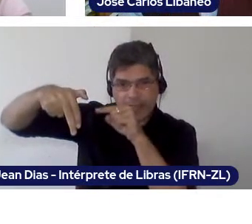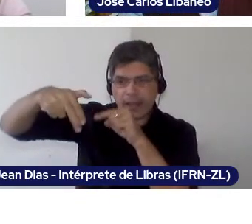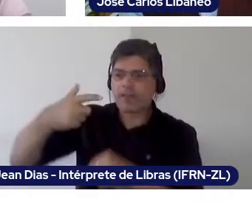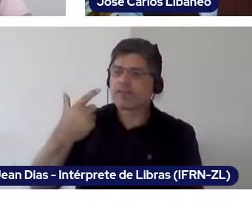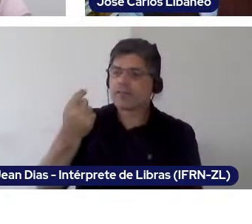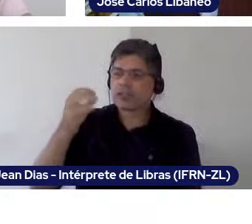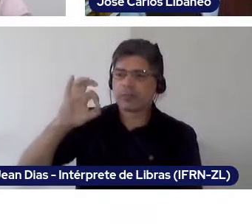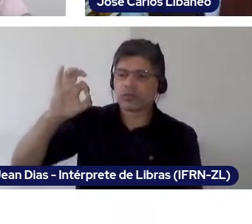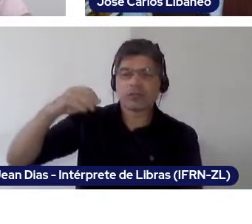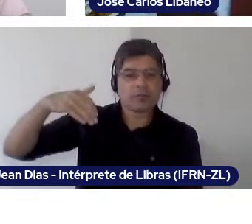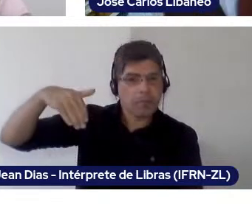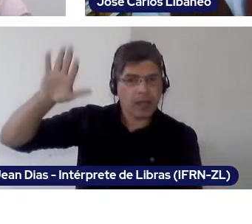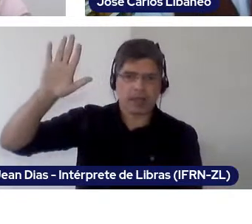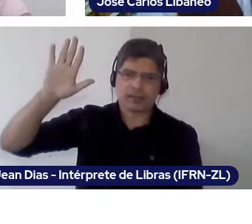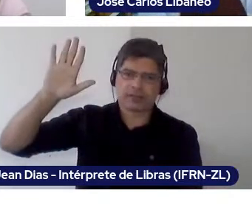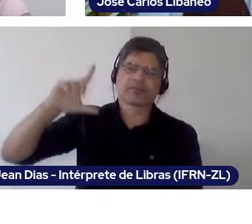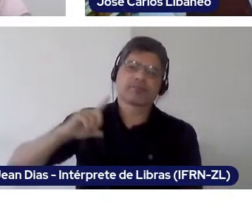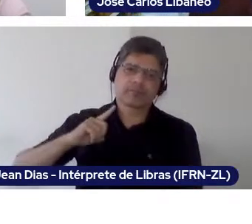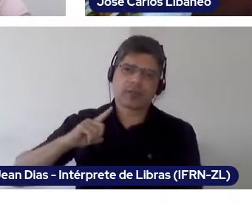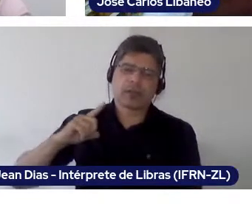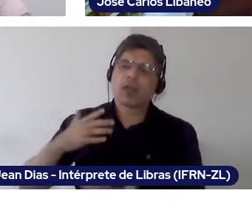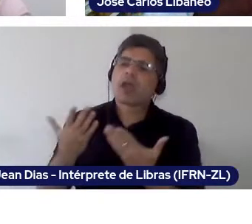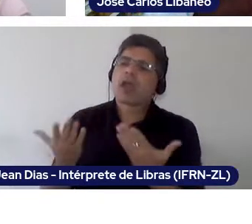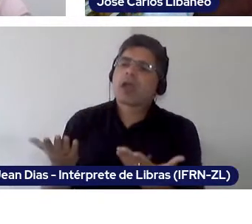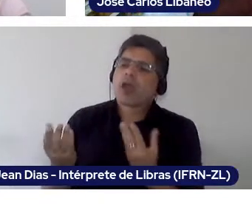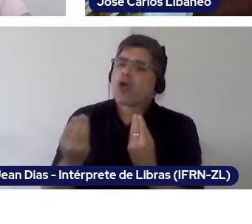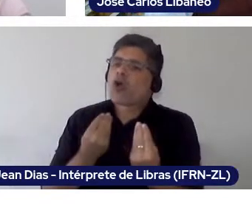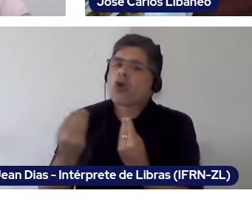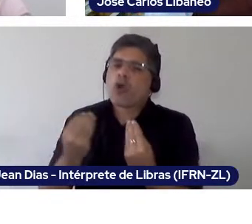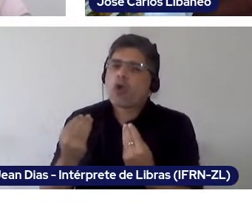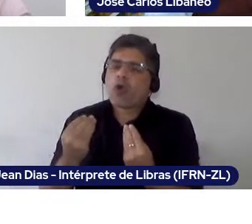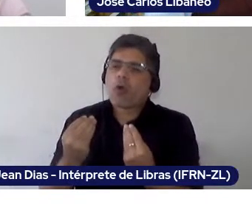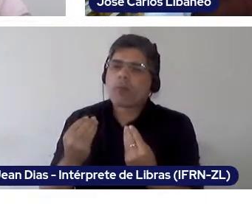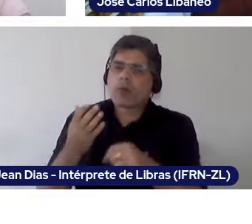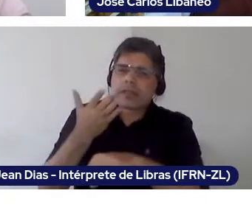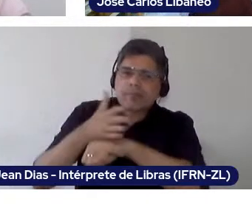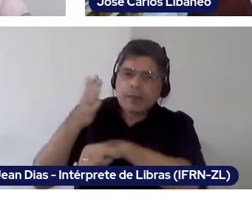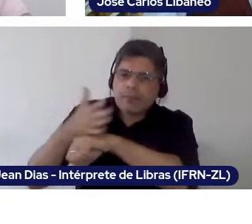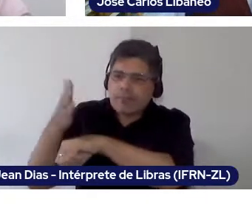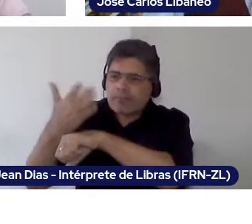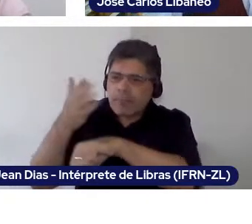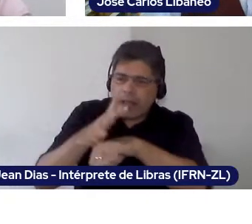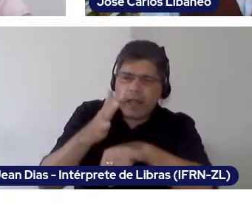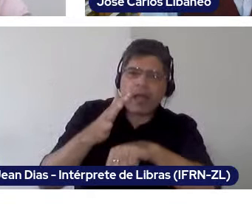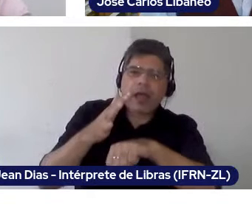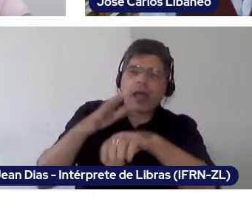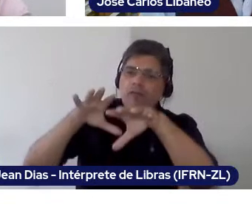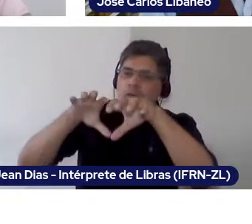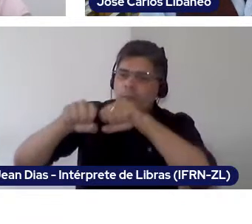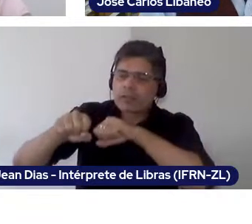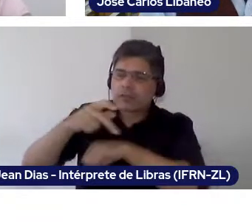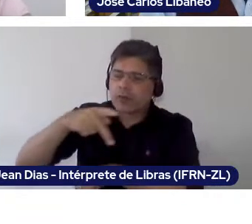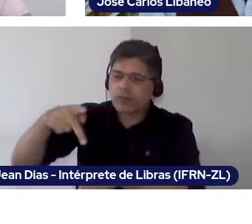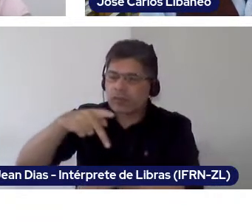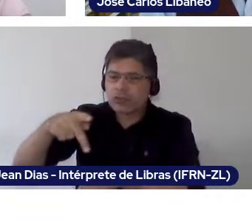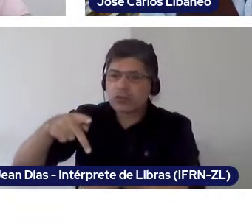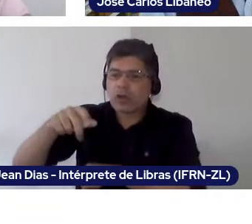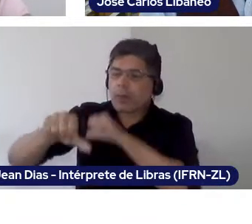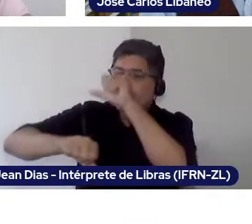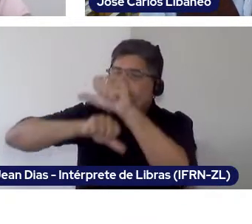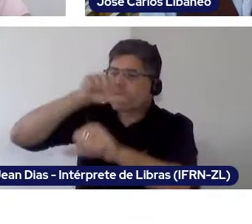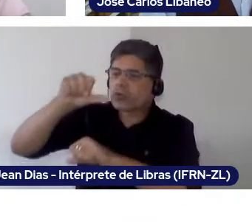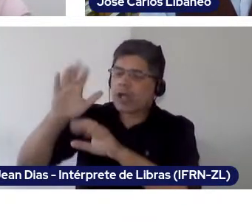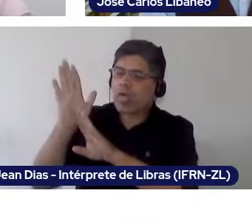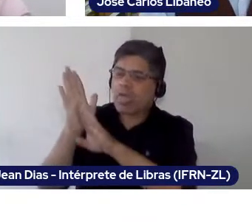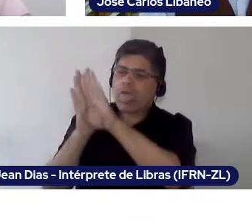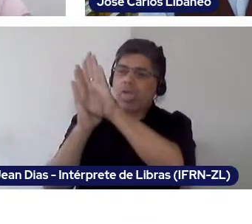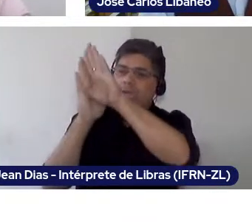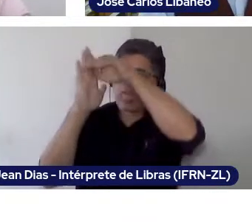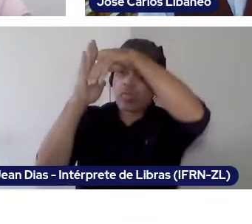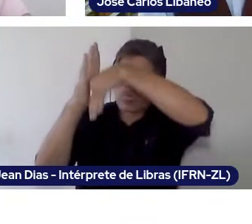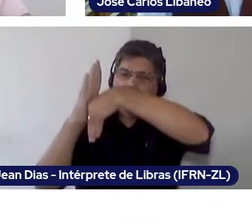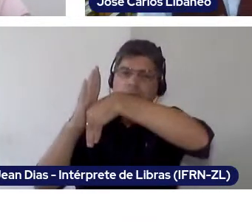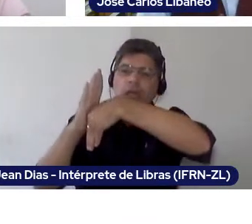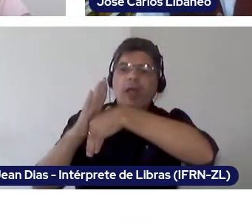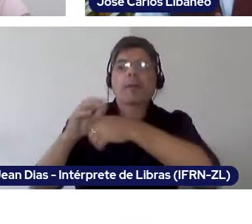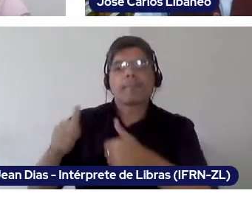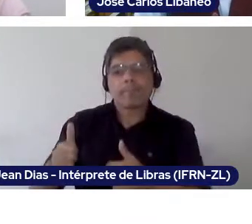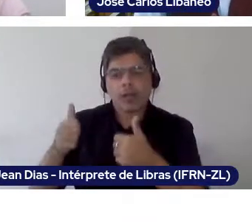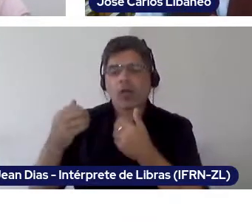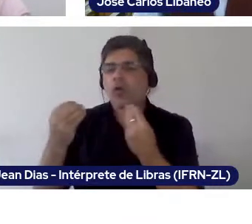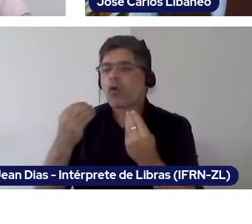How can we prepare teachers and educational managers to reverse this scenario that certainly reflects the poor performance from the Educational Ministry (Ministério da Educação)